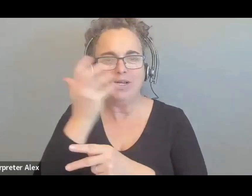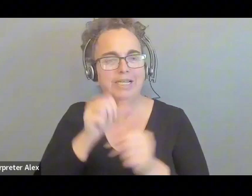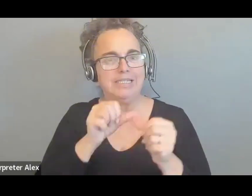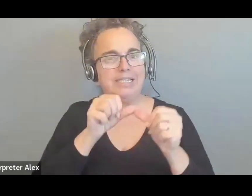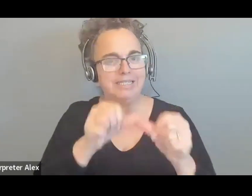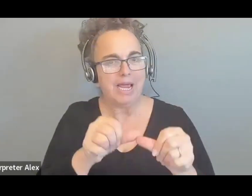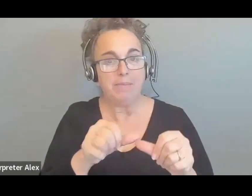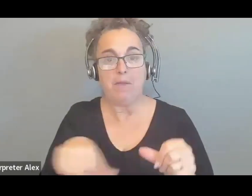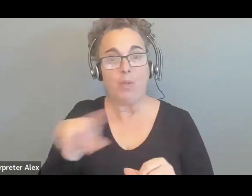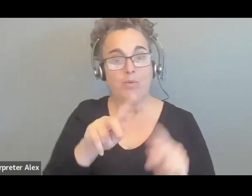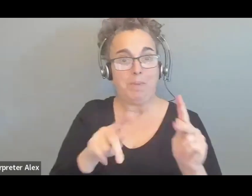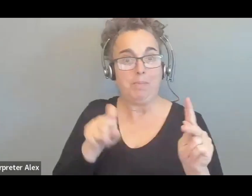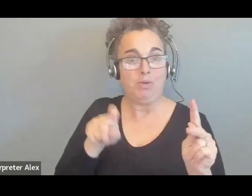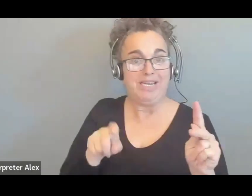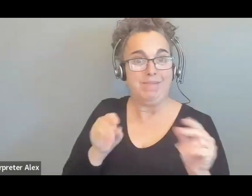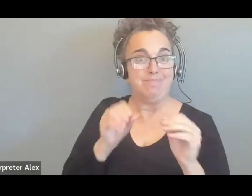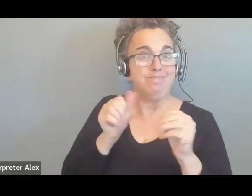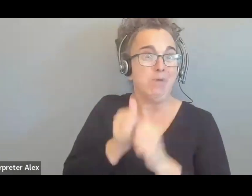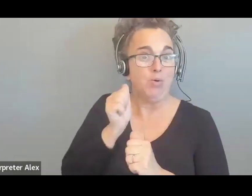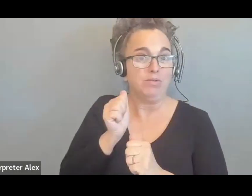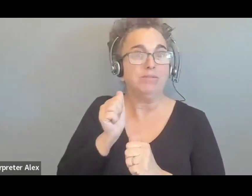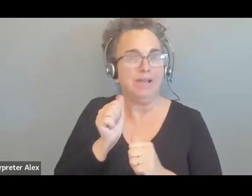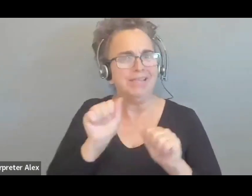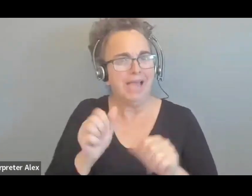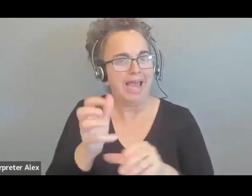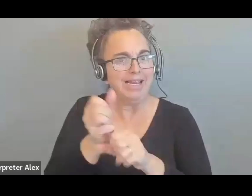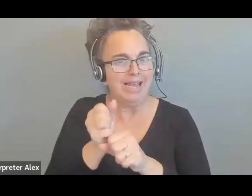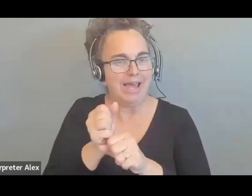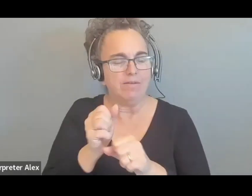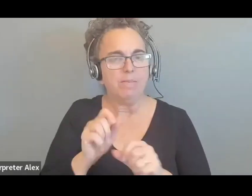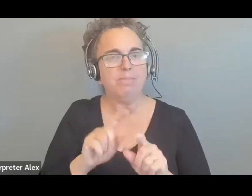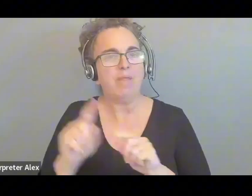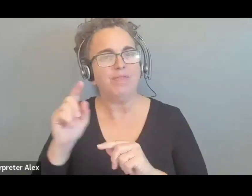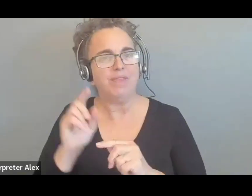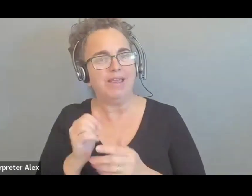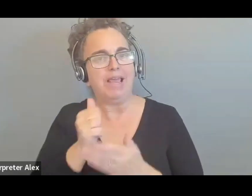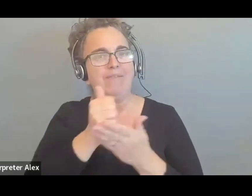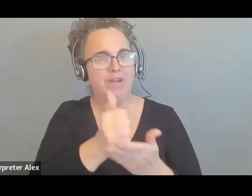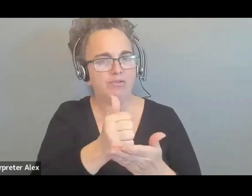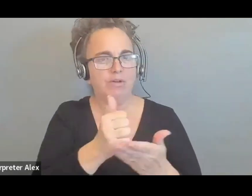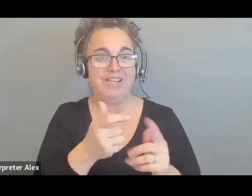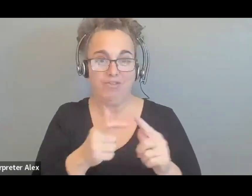And that that these interventions are built through the perspectives of lived experience